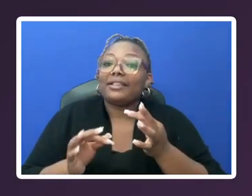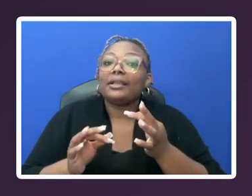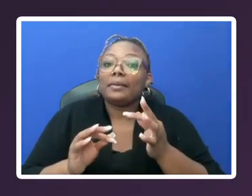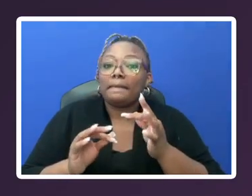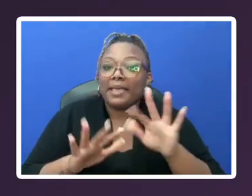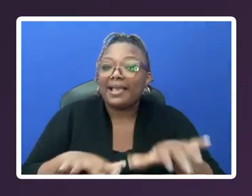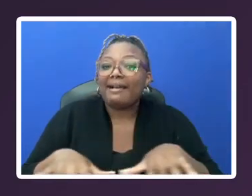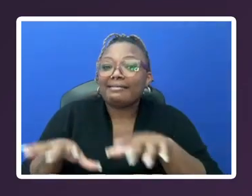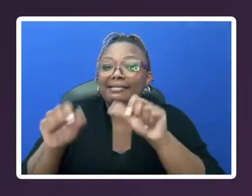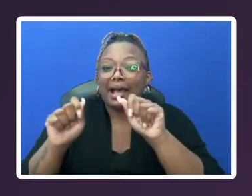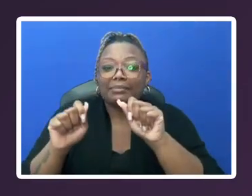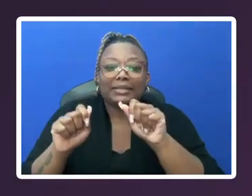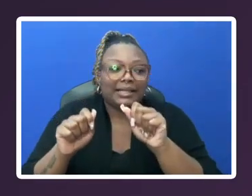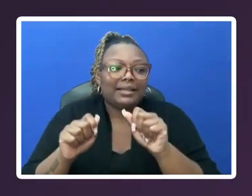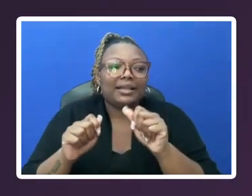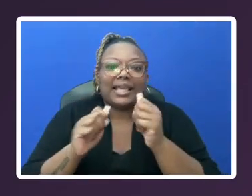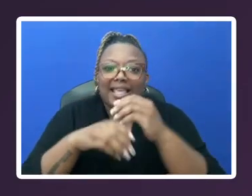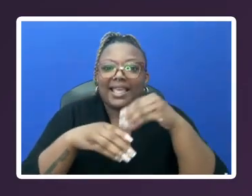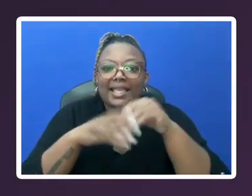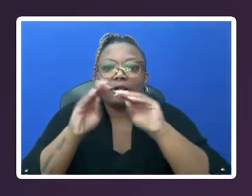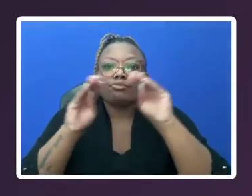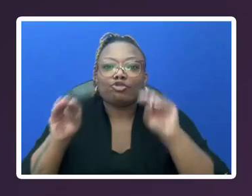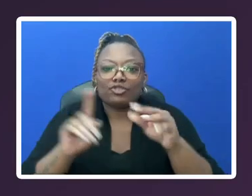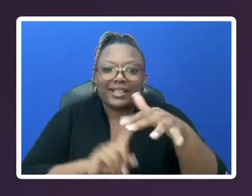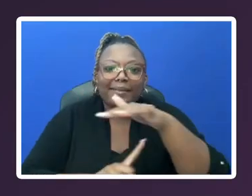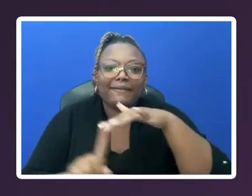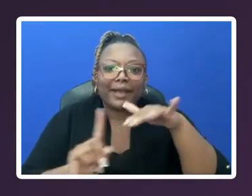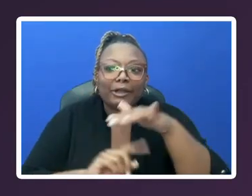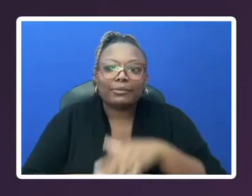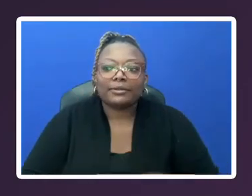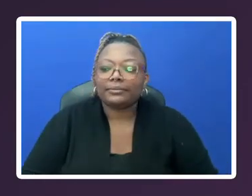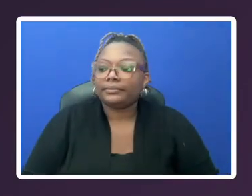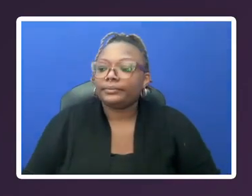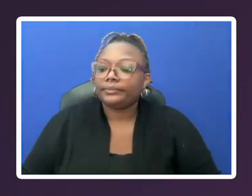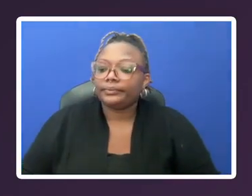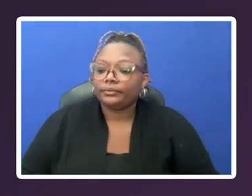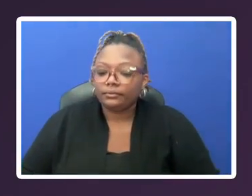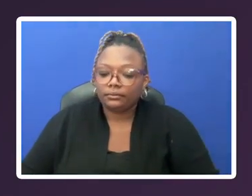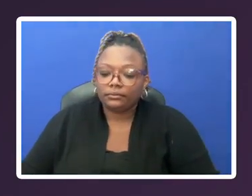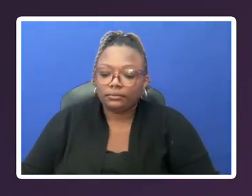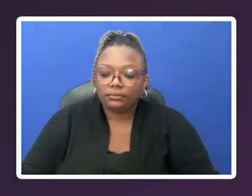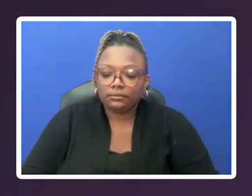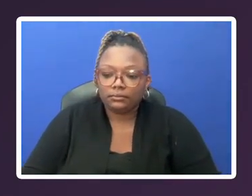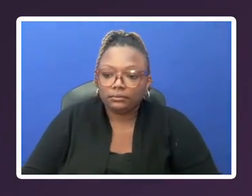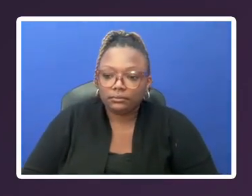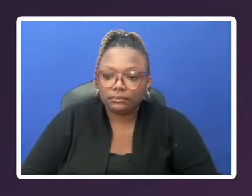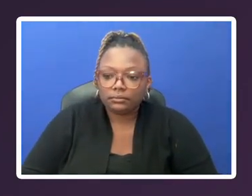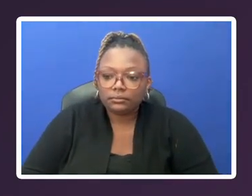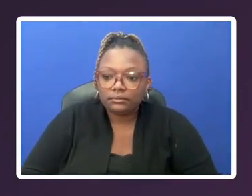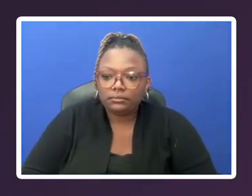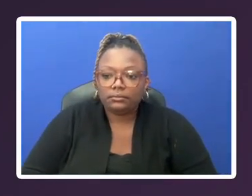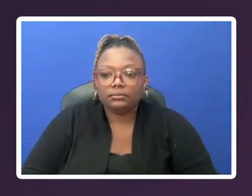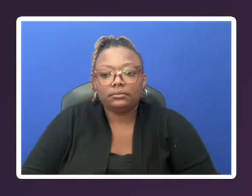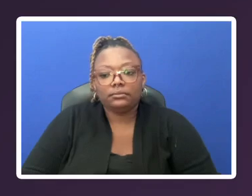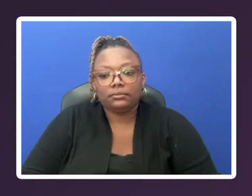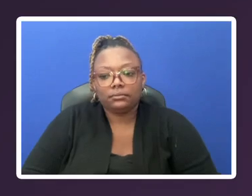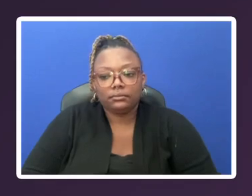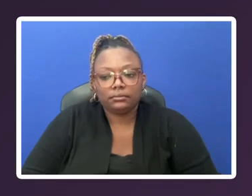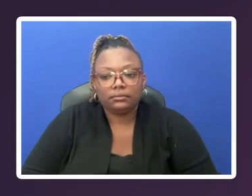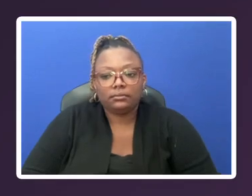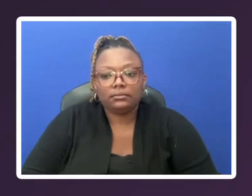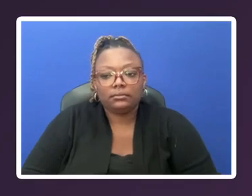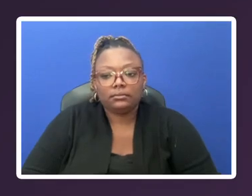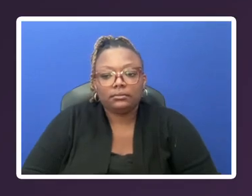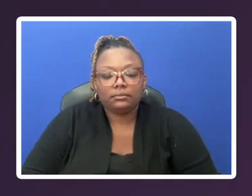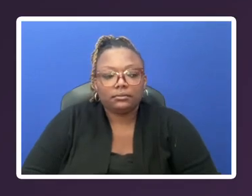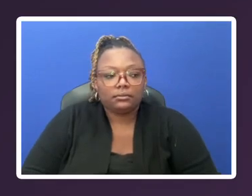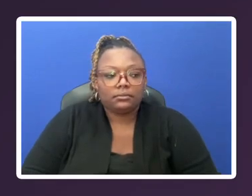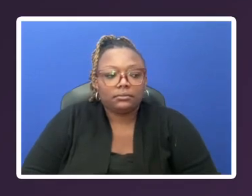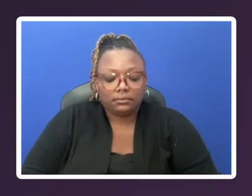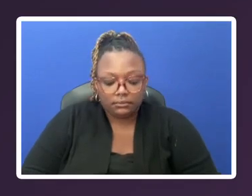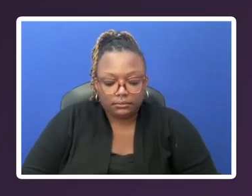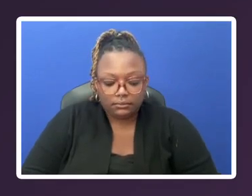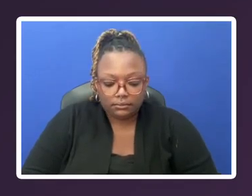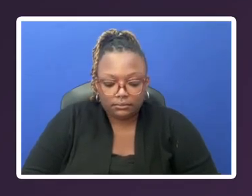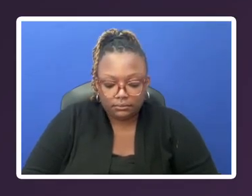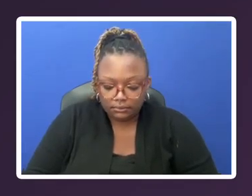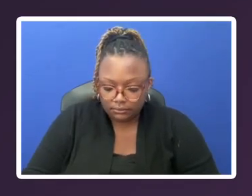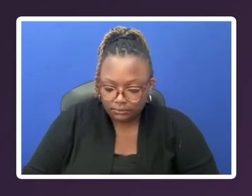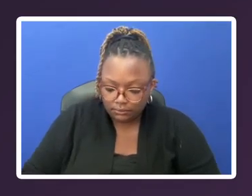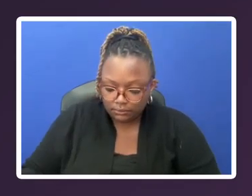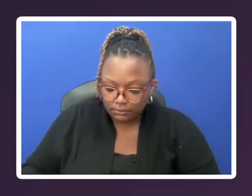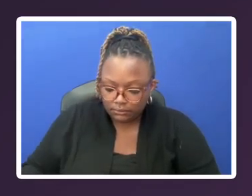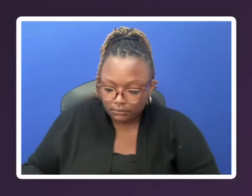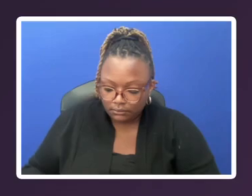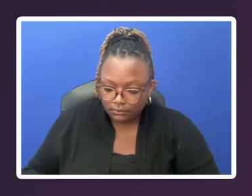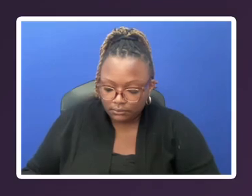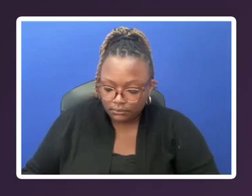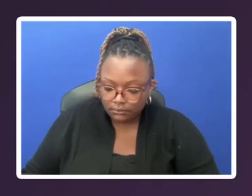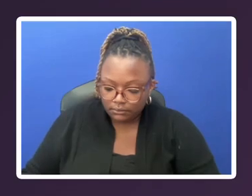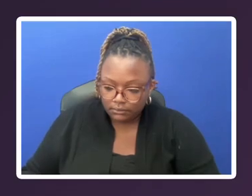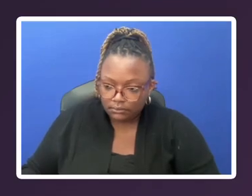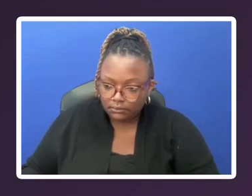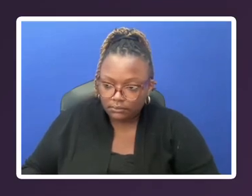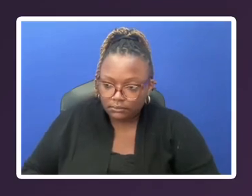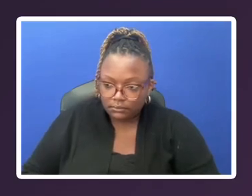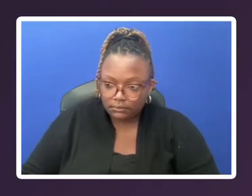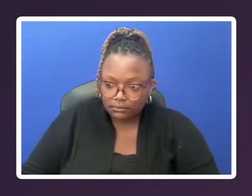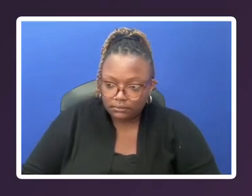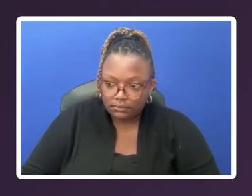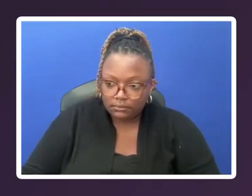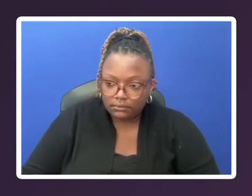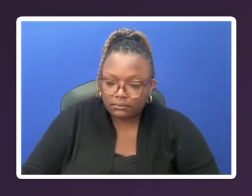within a museum setting. Abbie Hitzemann: